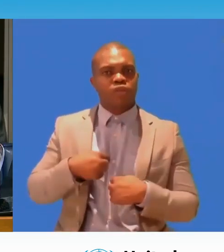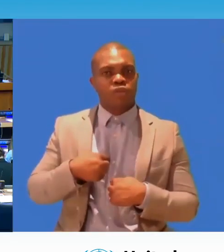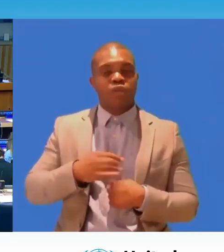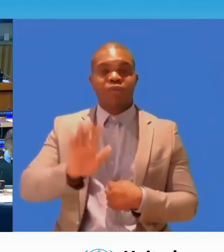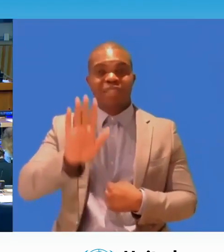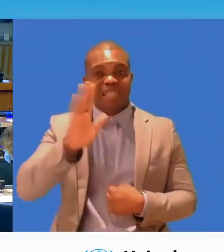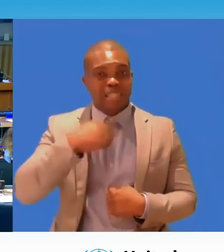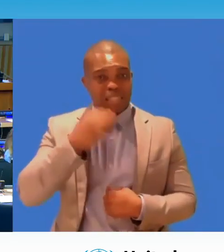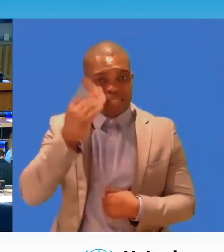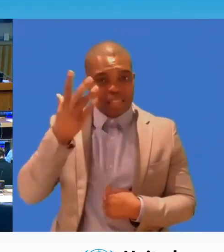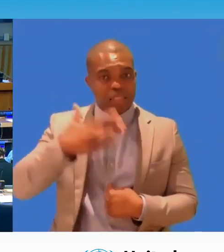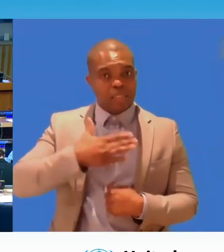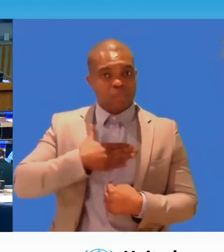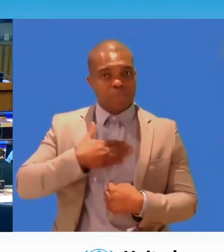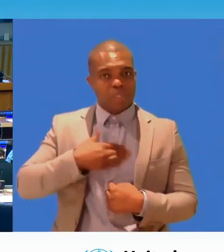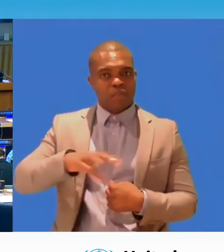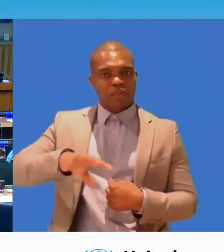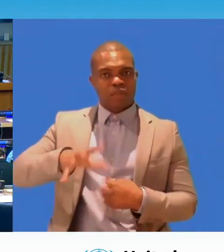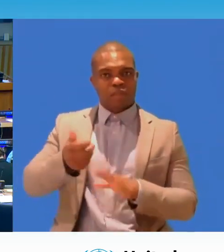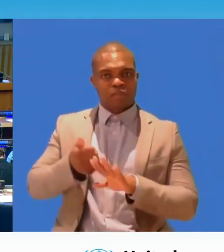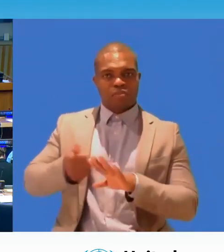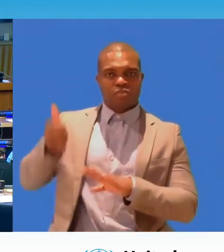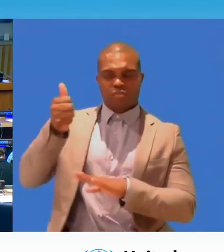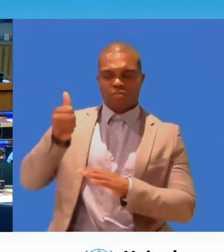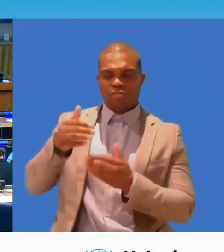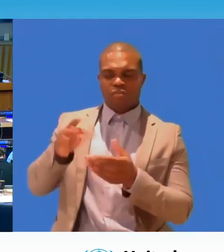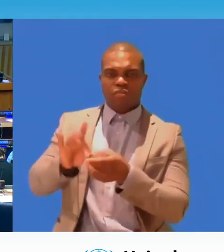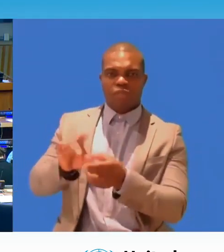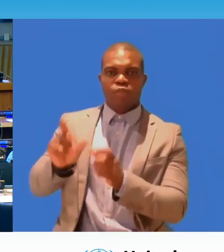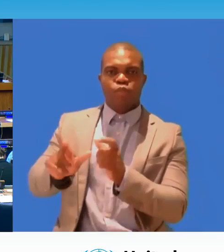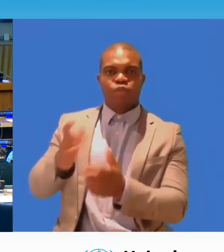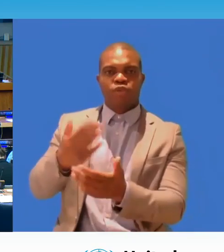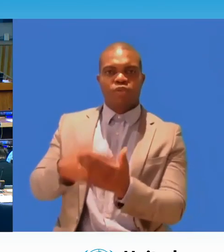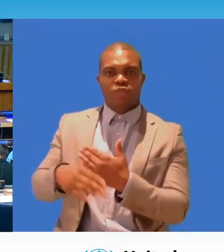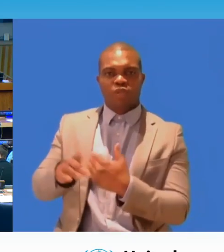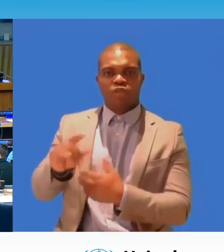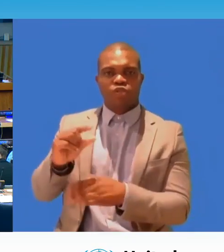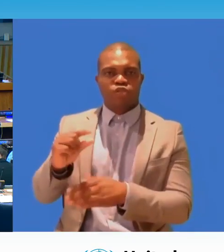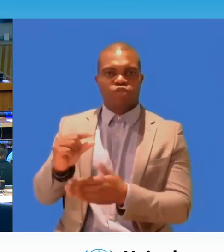I give now the floor to the representative of Honduras